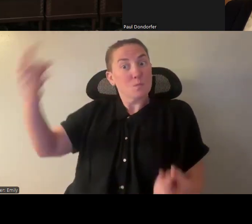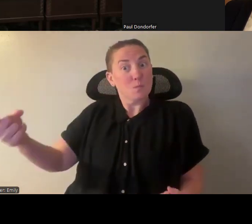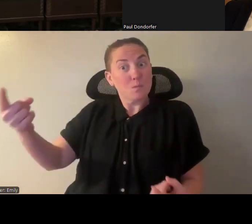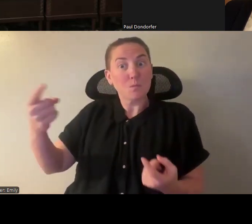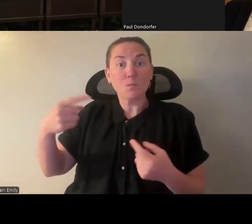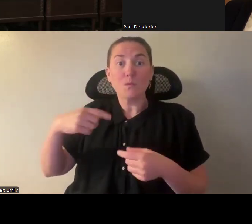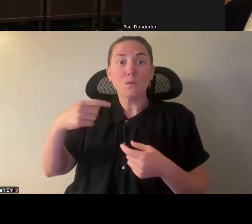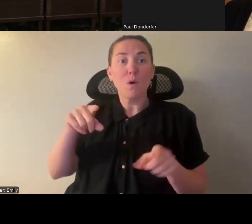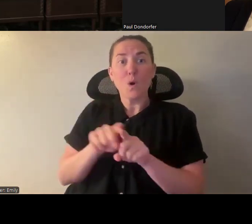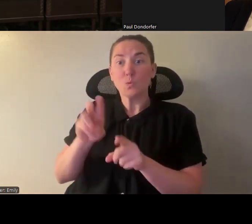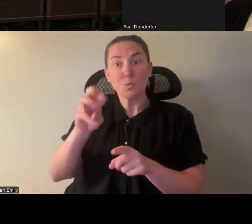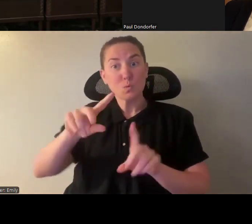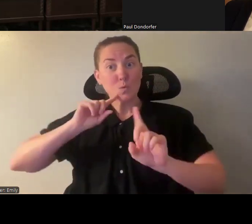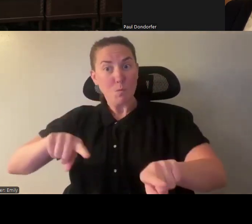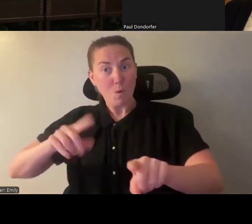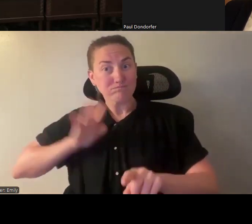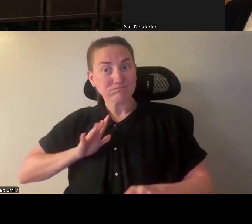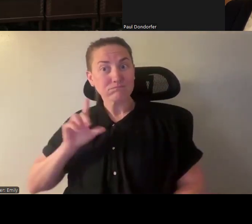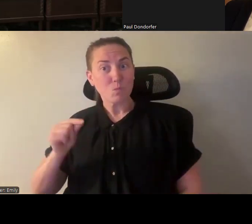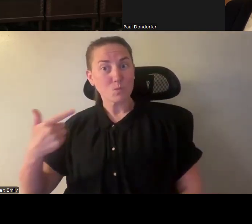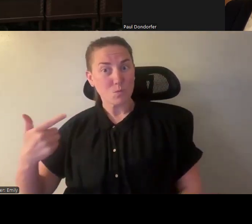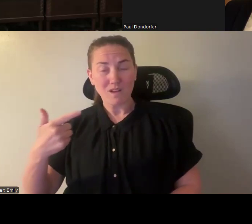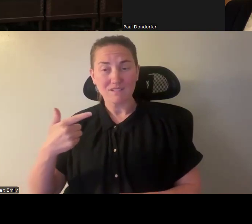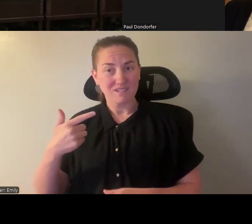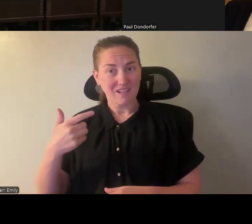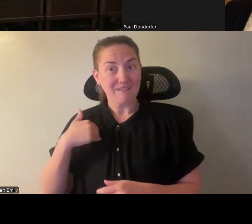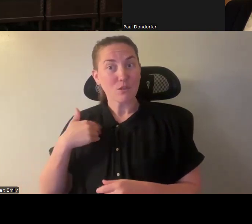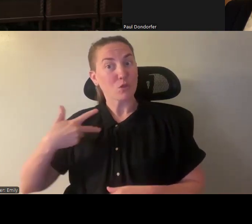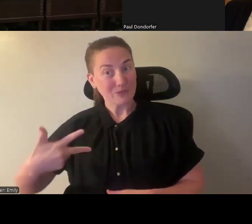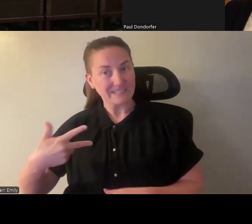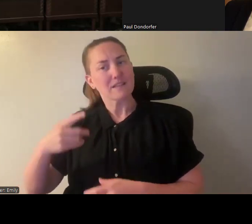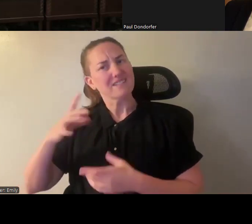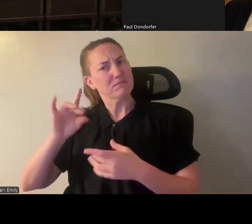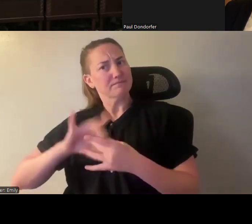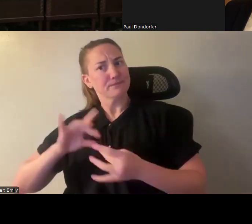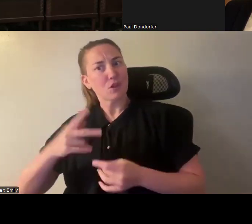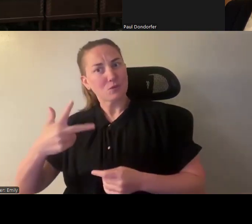what the news media reported back in 2021 that there were three 15minute phone calls adding up